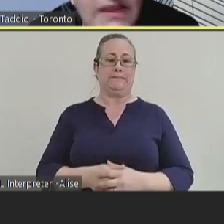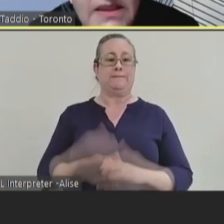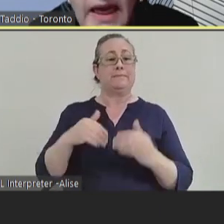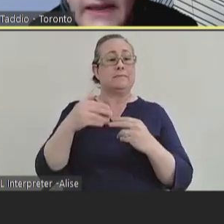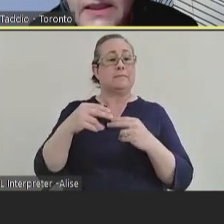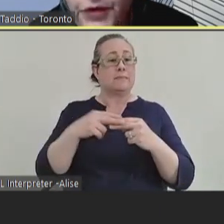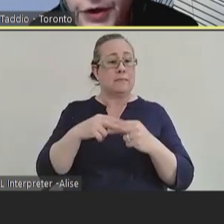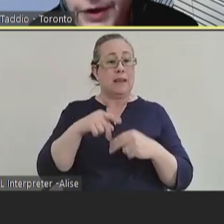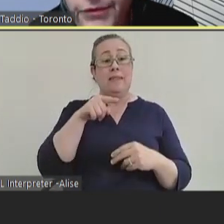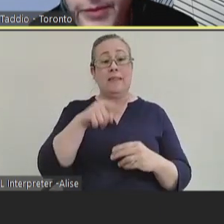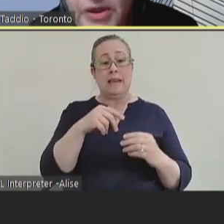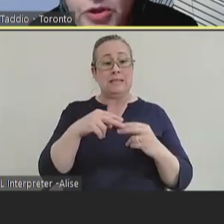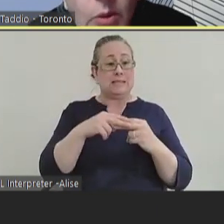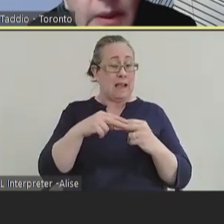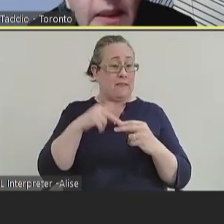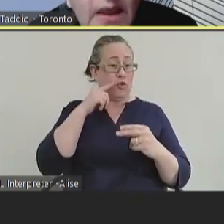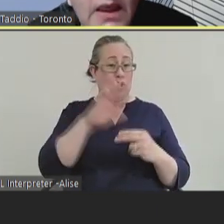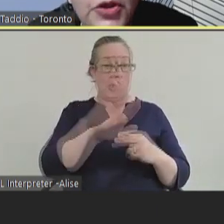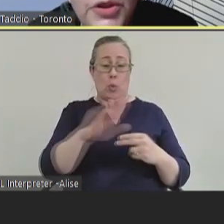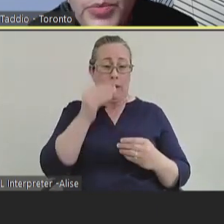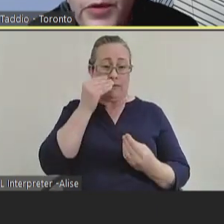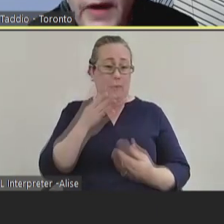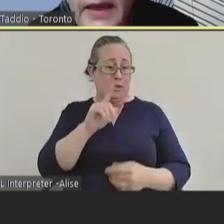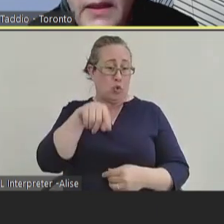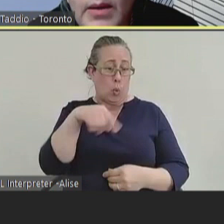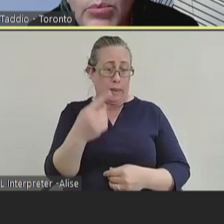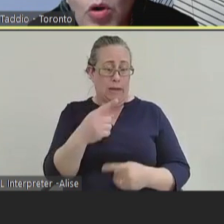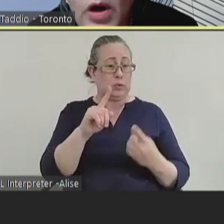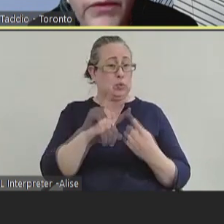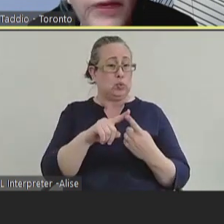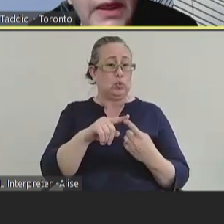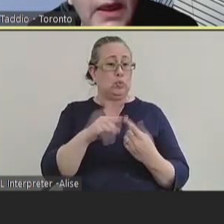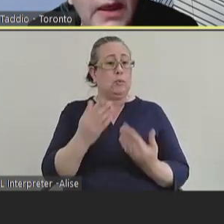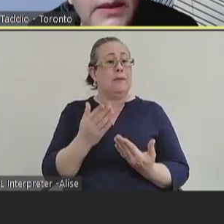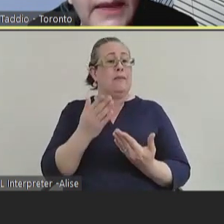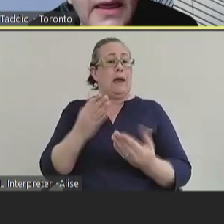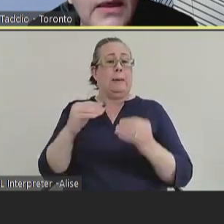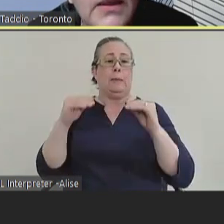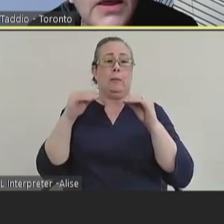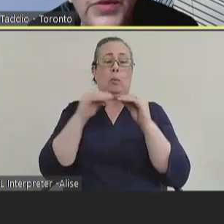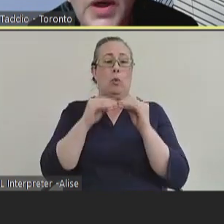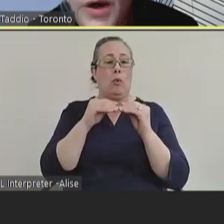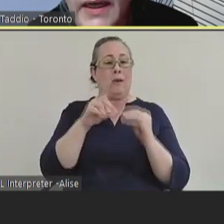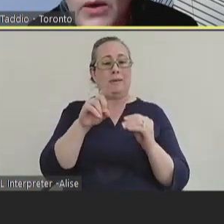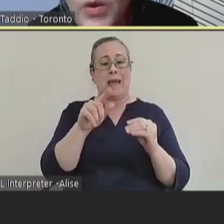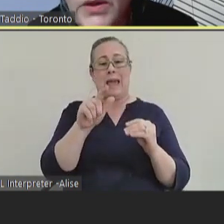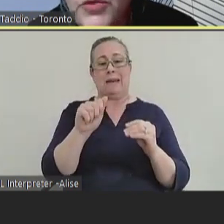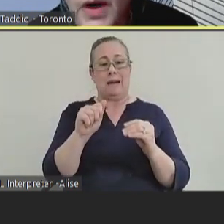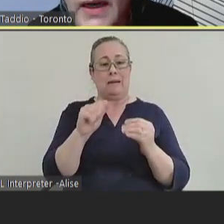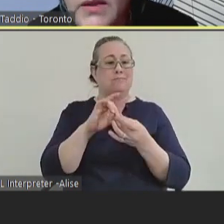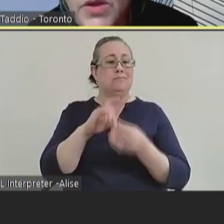This slide is for your information only, just to provide more of the data regarding what the trials